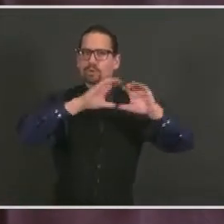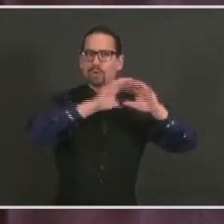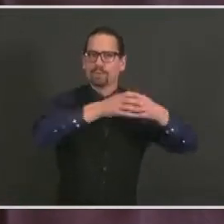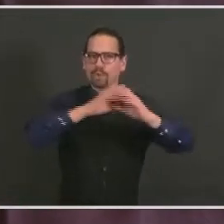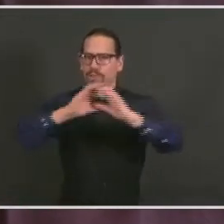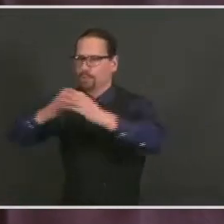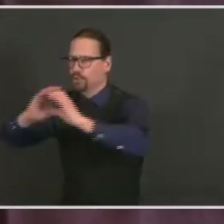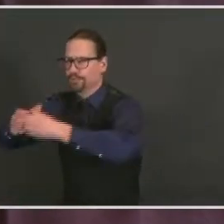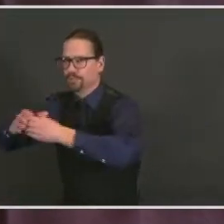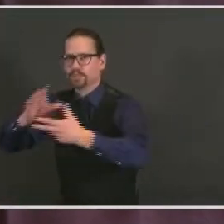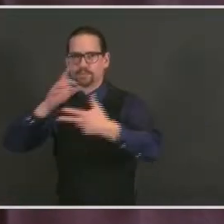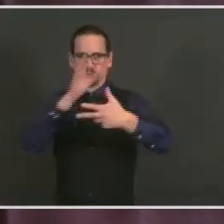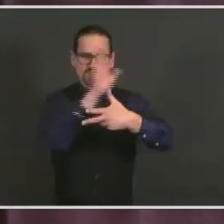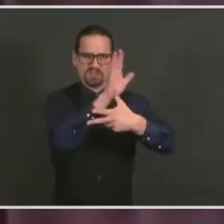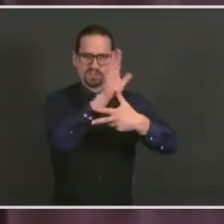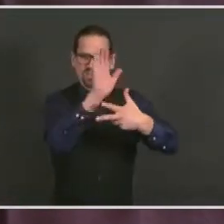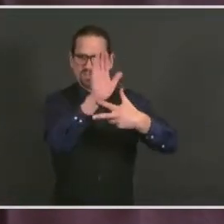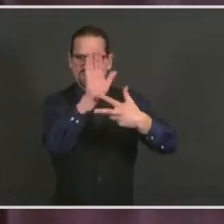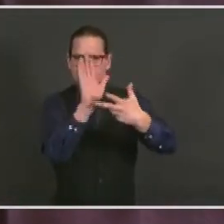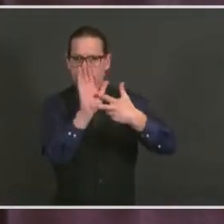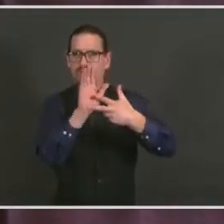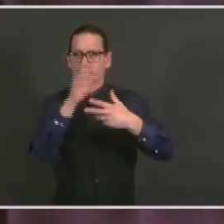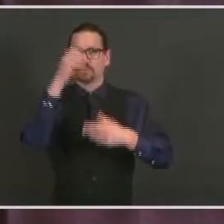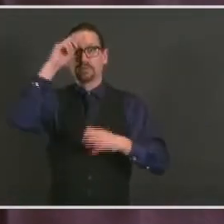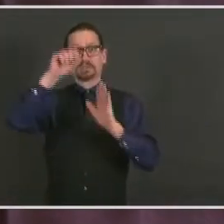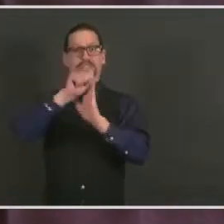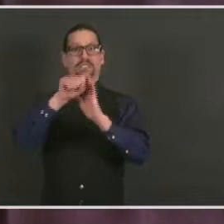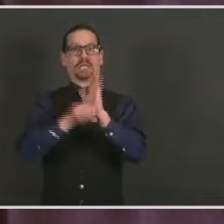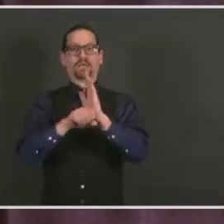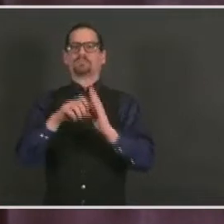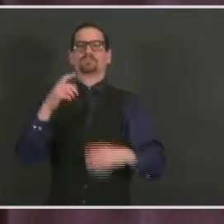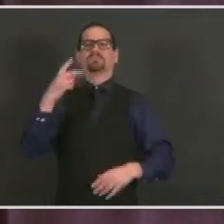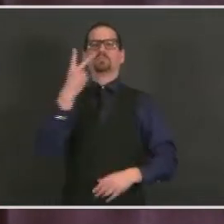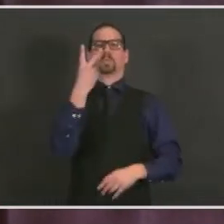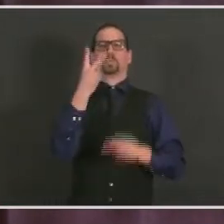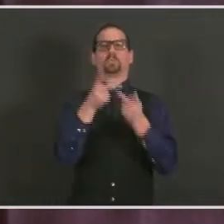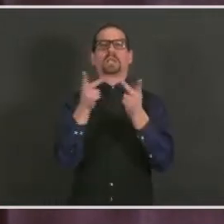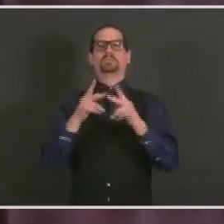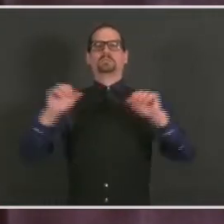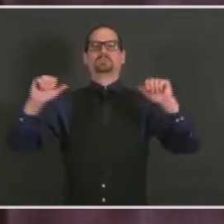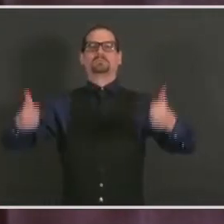OUR OTHER VACCINATION VENUES ARE MORE TARGETED. THE STATE RUN SITES ARE THE PLACES WHERE WE WILL BE DOING OUR GREATEST